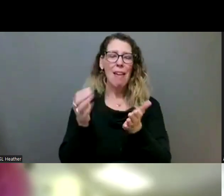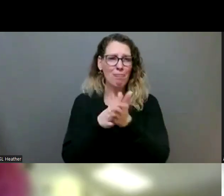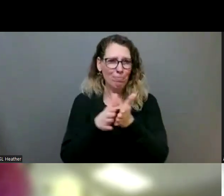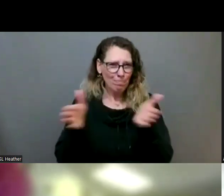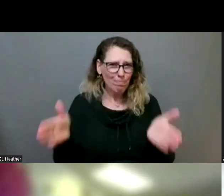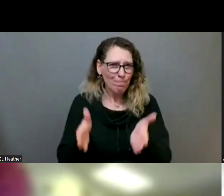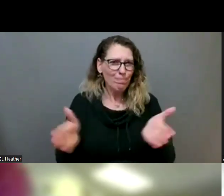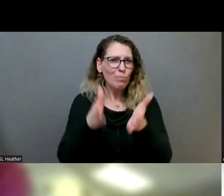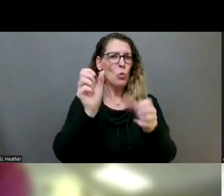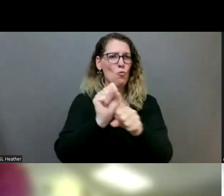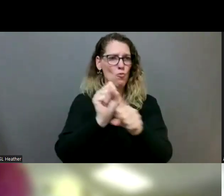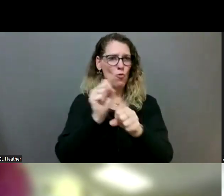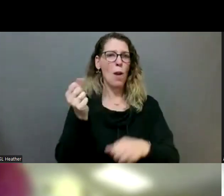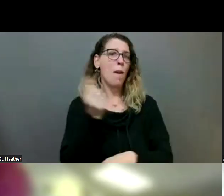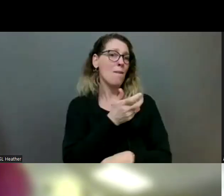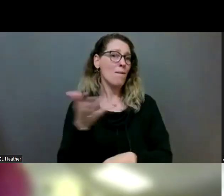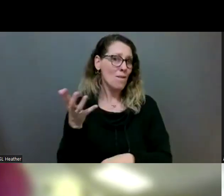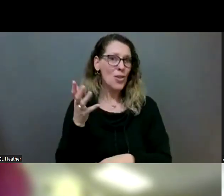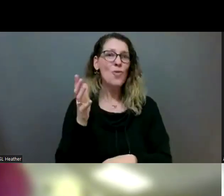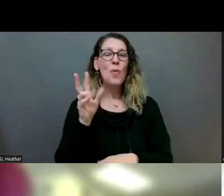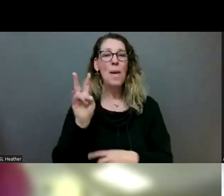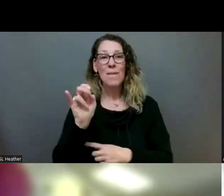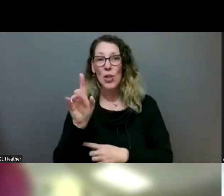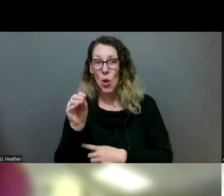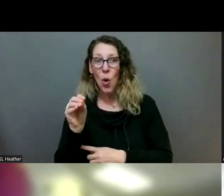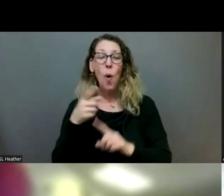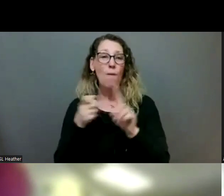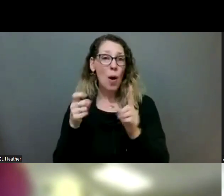So we have a couple of scholar produced videos; we have some videos for families,